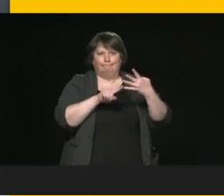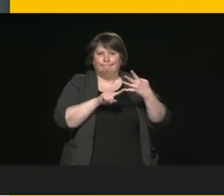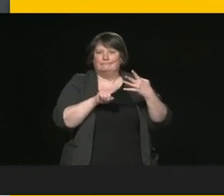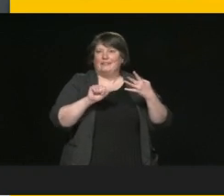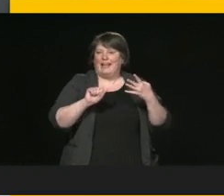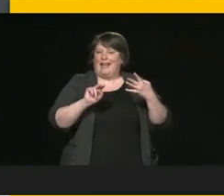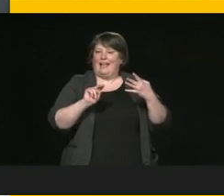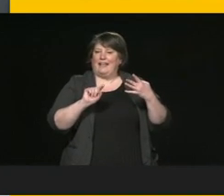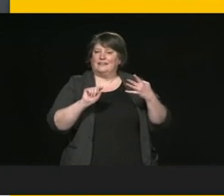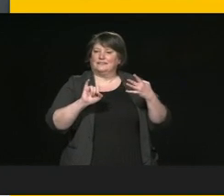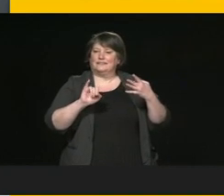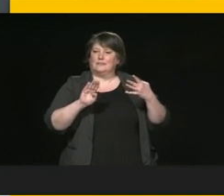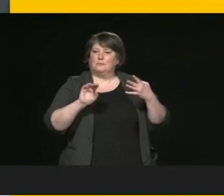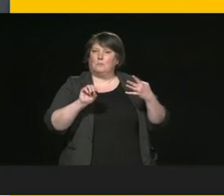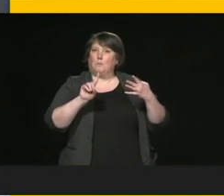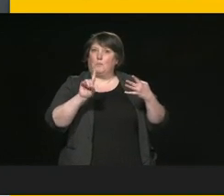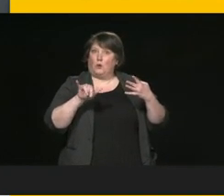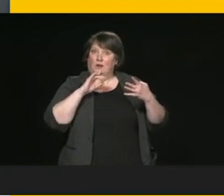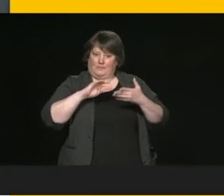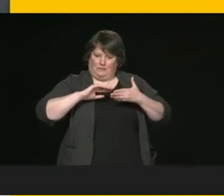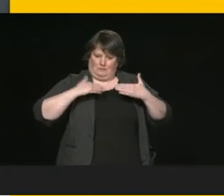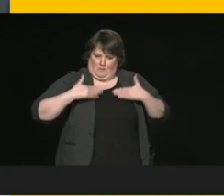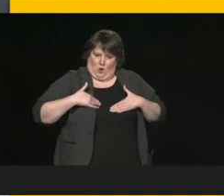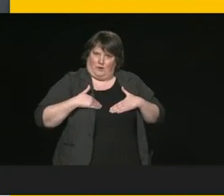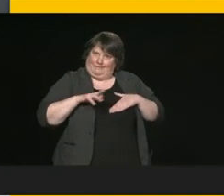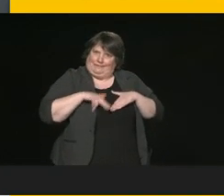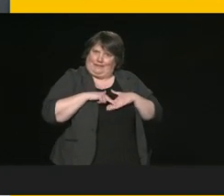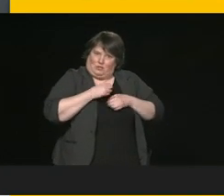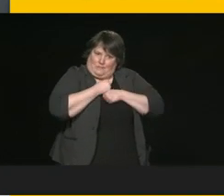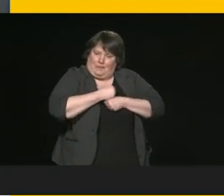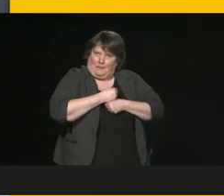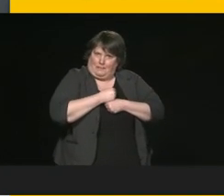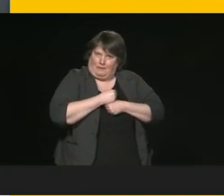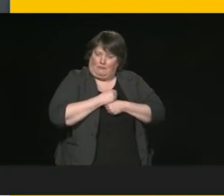AND PEOPLE HAVE ASKED US THAT, YOU KNOW, ABOUT THAT IN THE